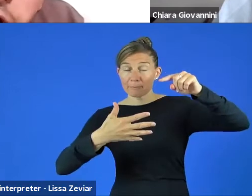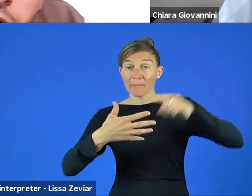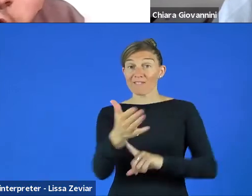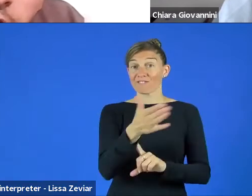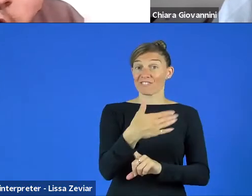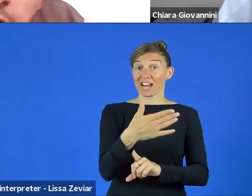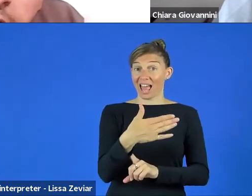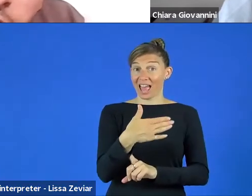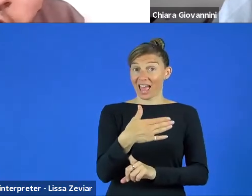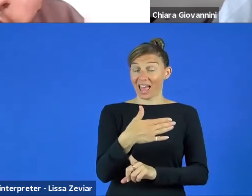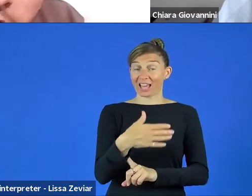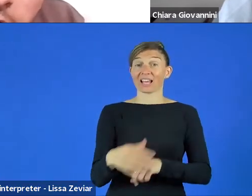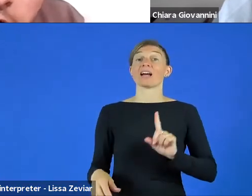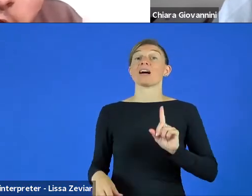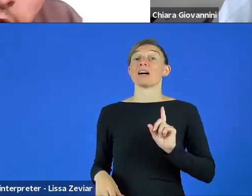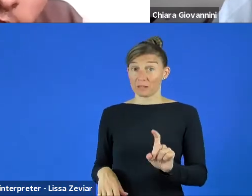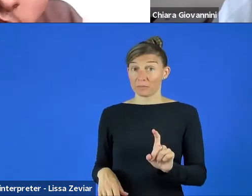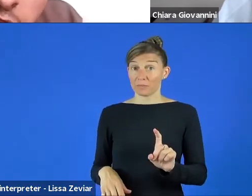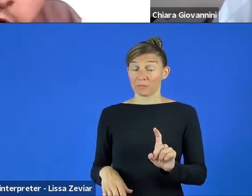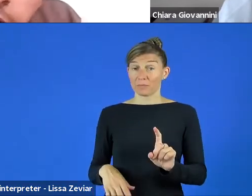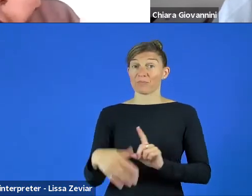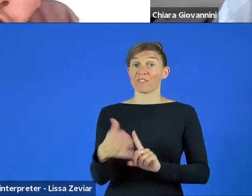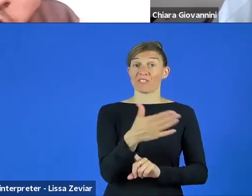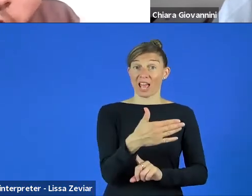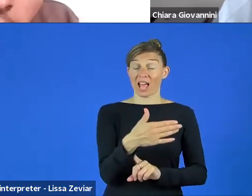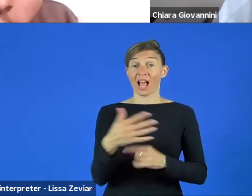When you click on the flag you will see the languages available.